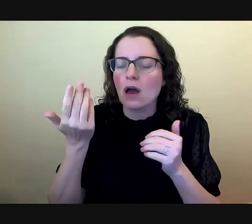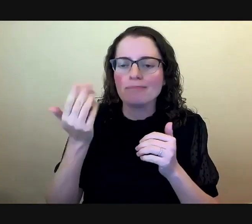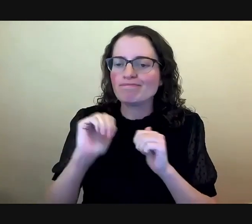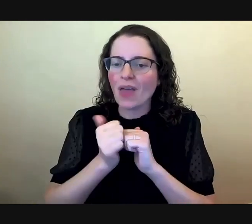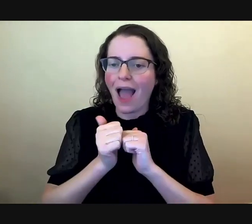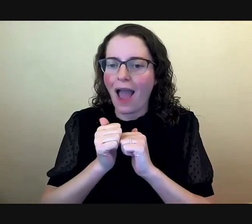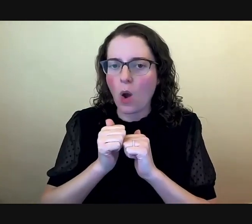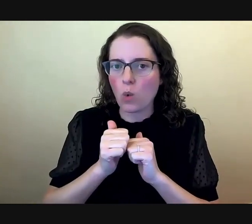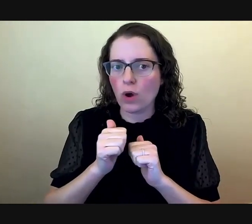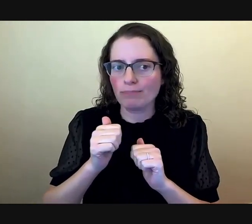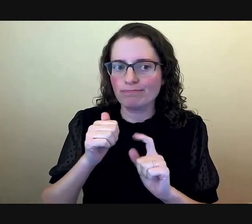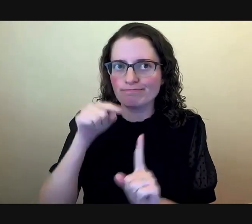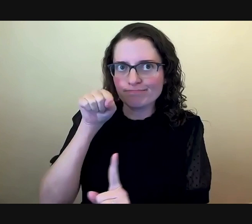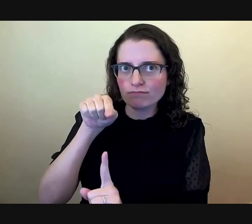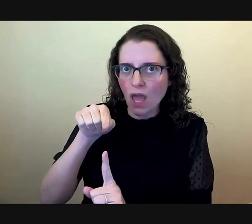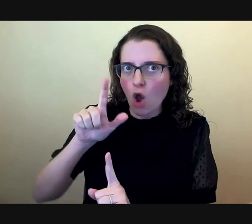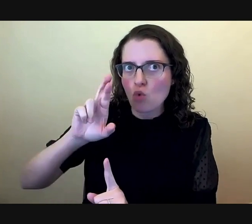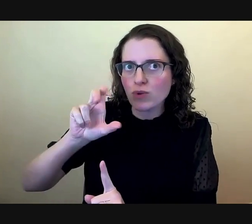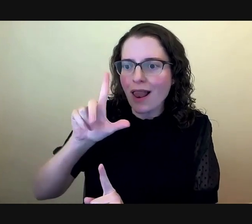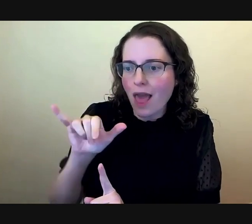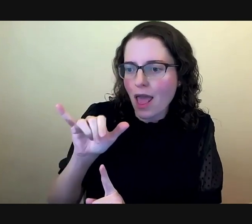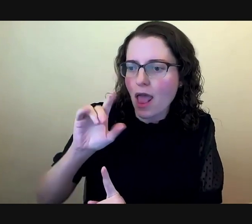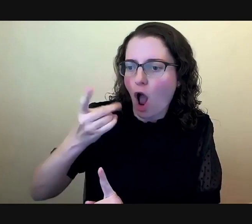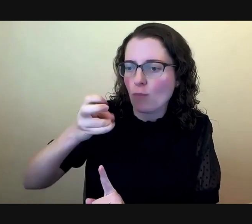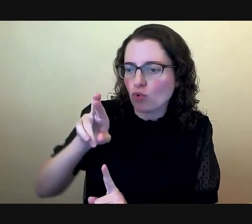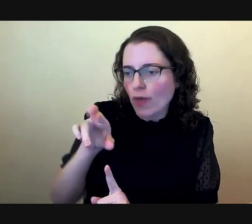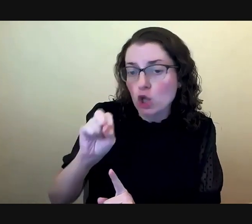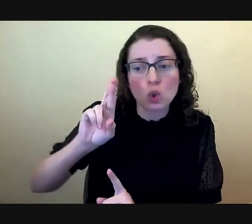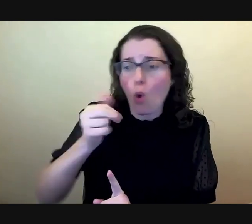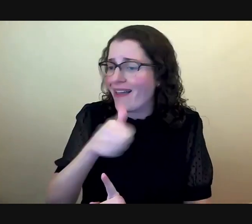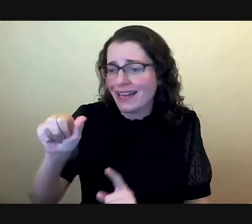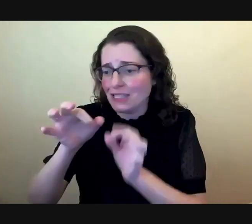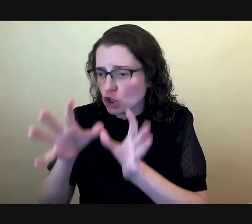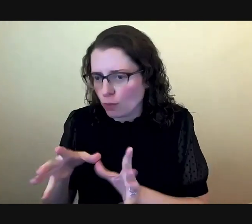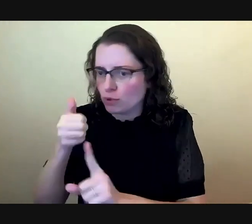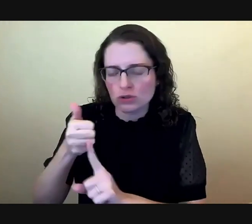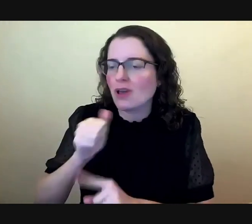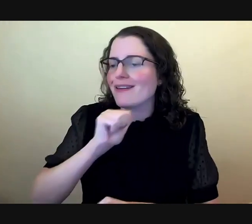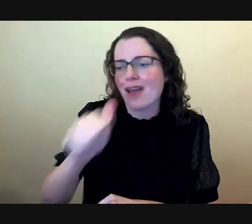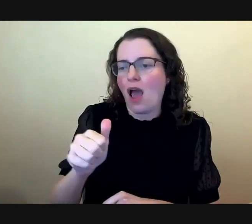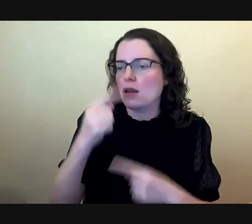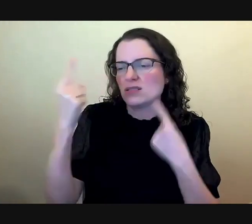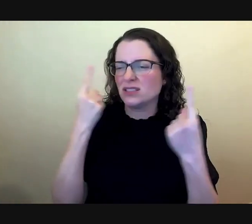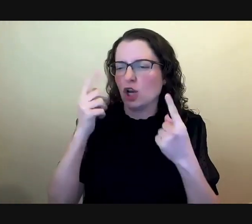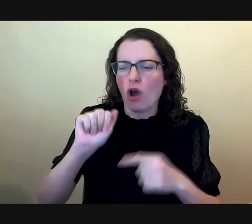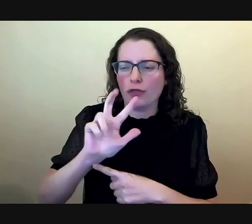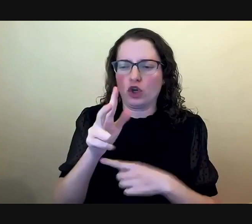to how relay operators or really any interpreters